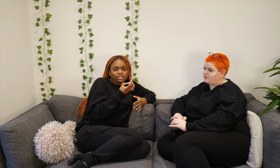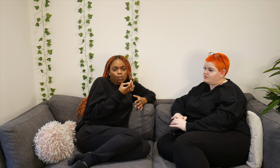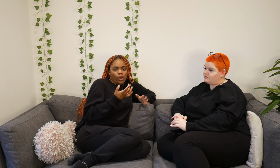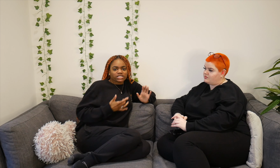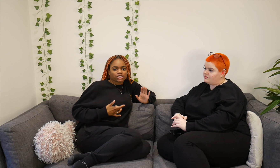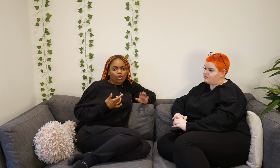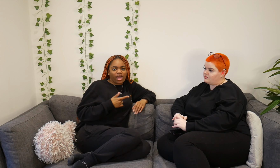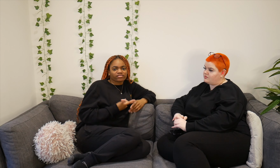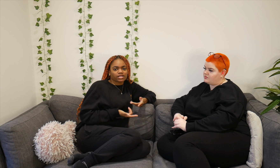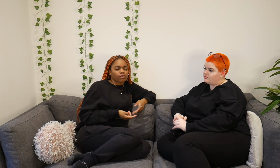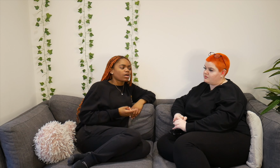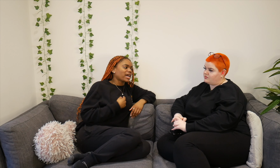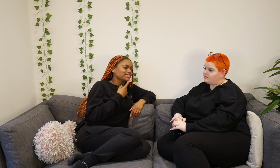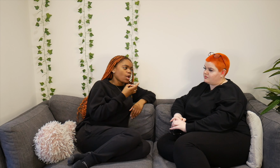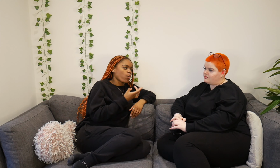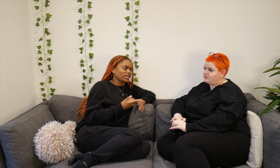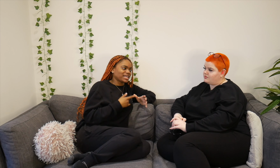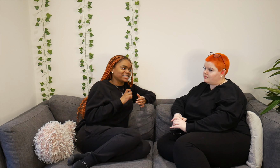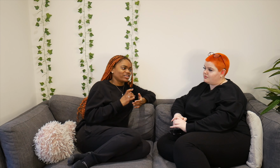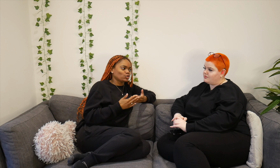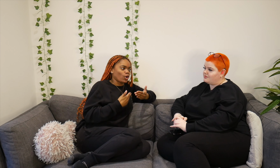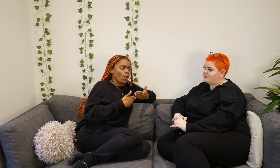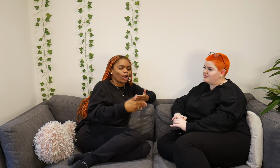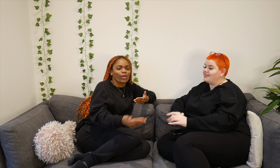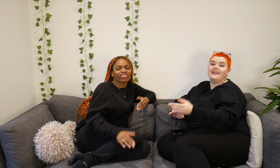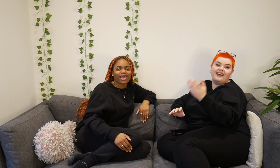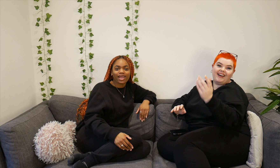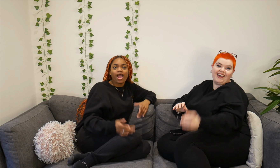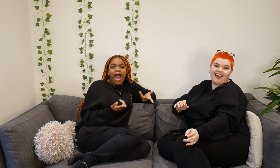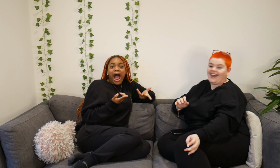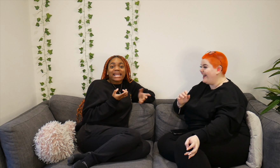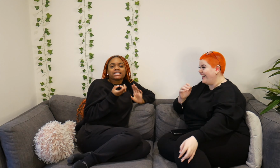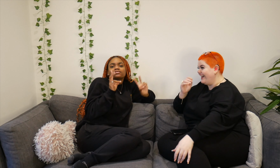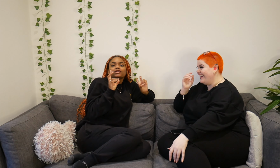It’s basically once - I said ‘once in a lifetime’ as if it's not an ongoing thing *laughter*.